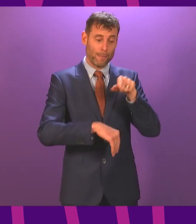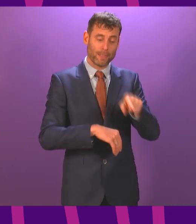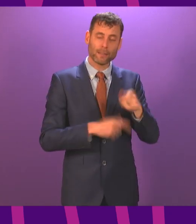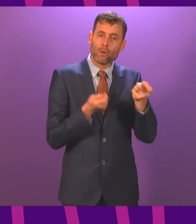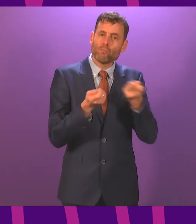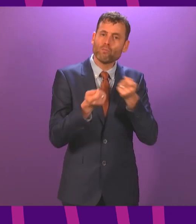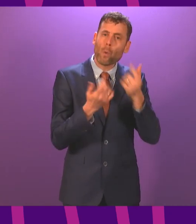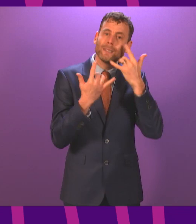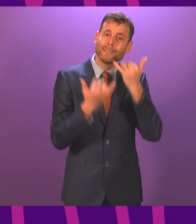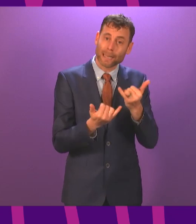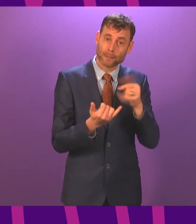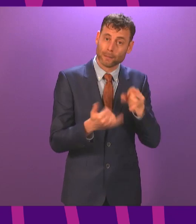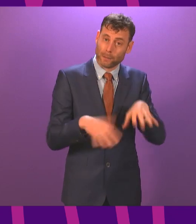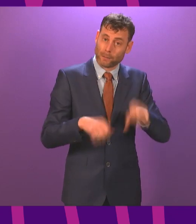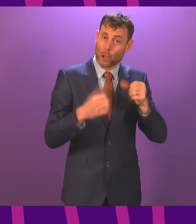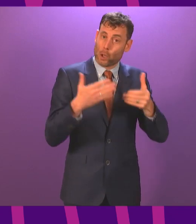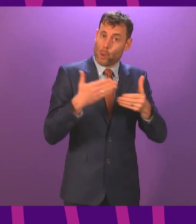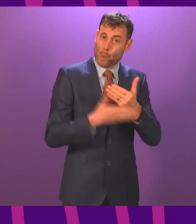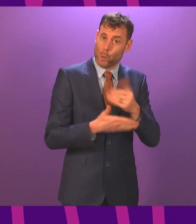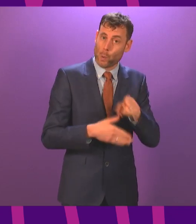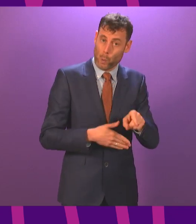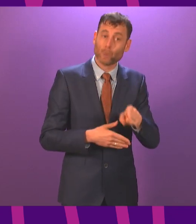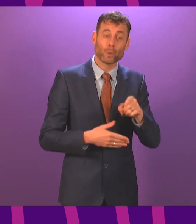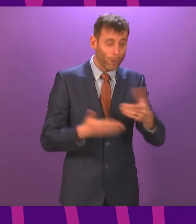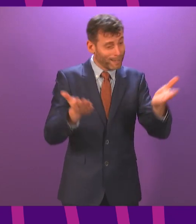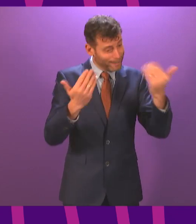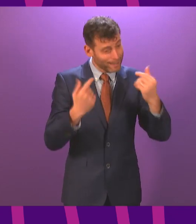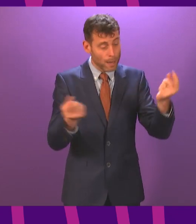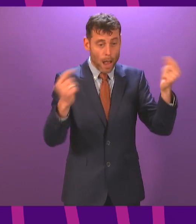will inform our planning for the greater roll-out of mass testing early in the new year. I hope